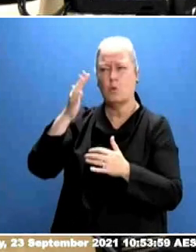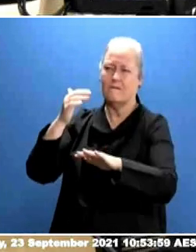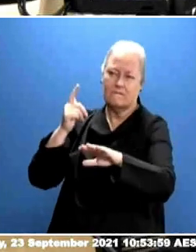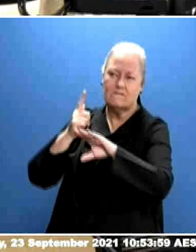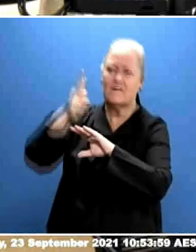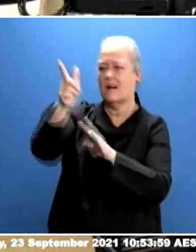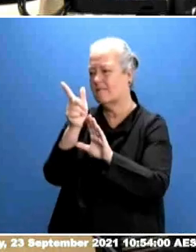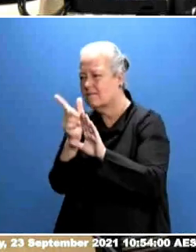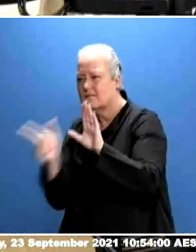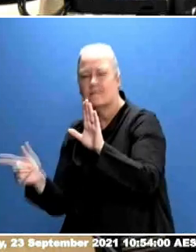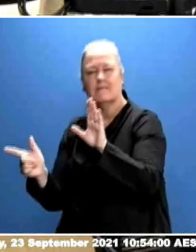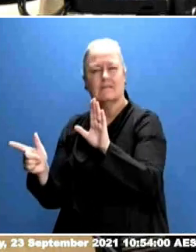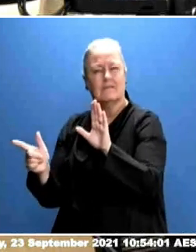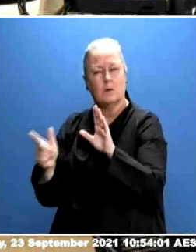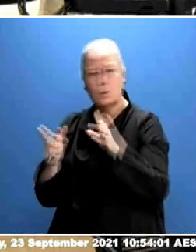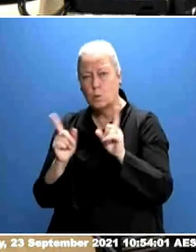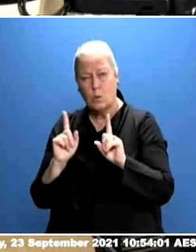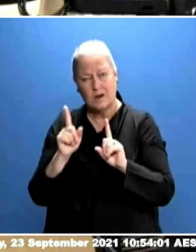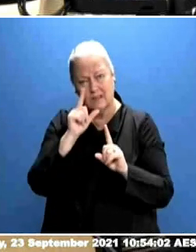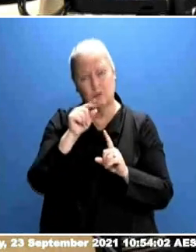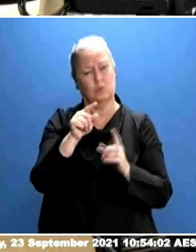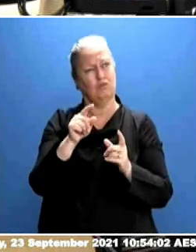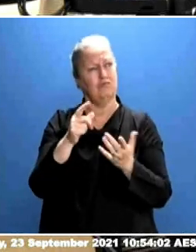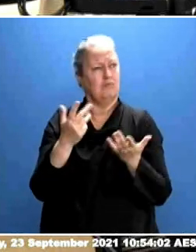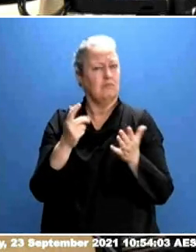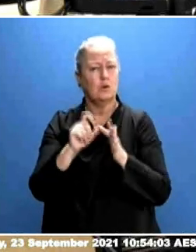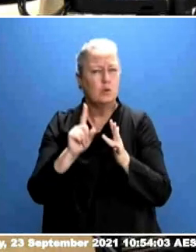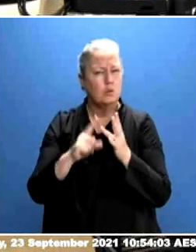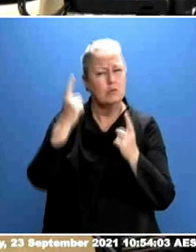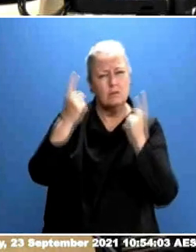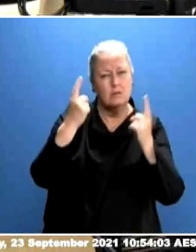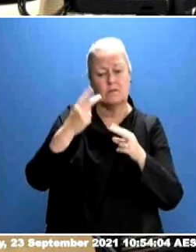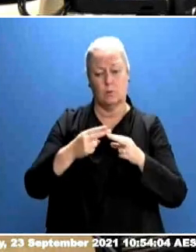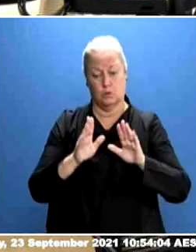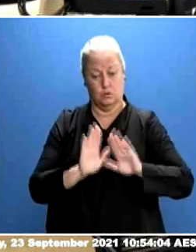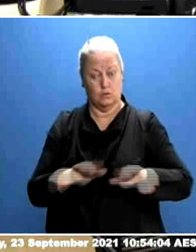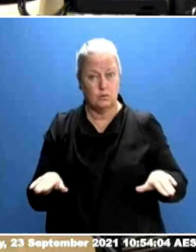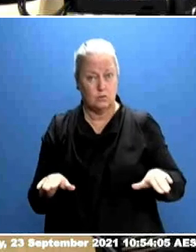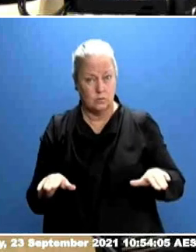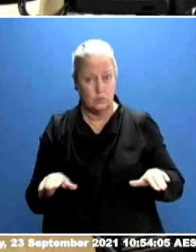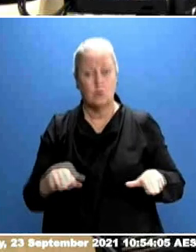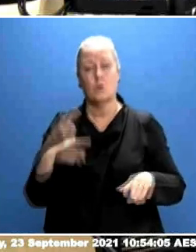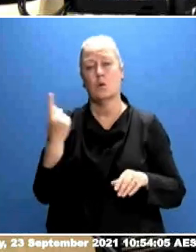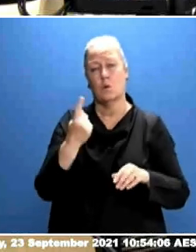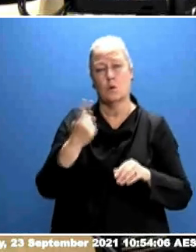What can be done for those communities and for when children are returning back to those environments?